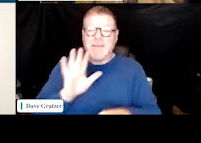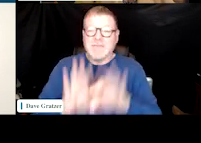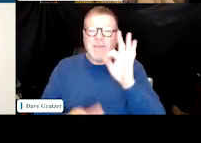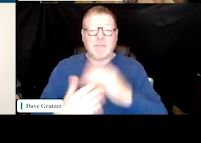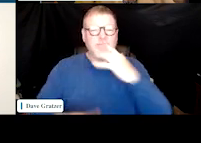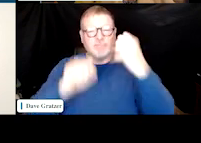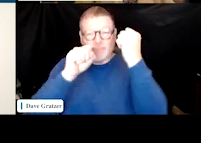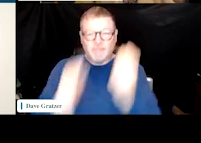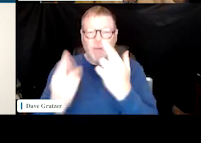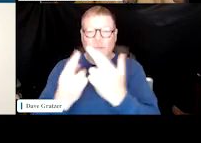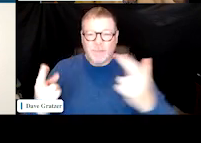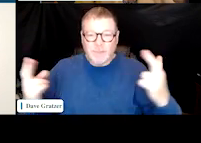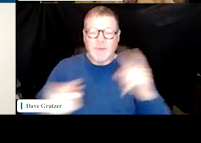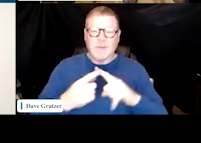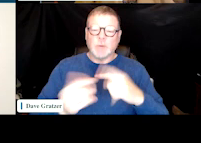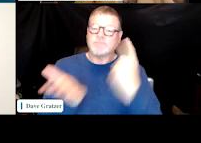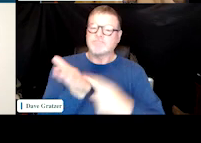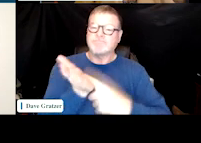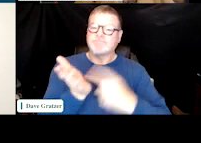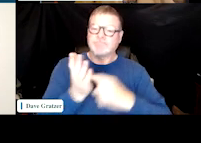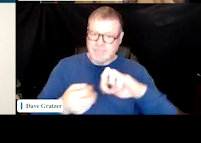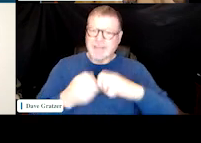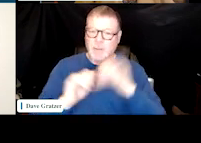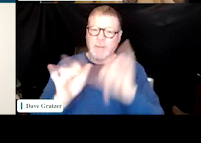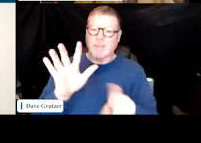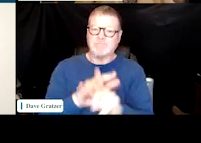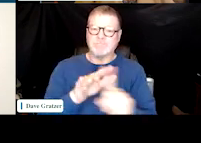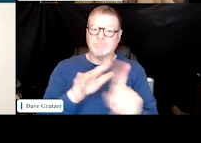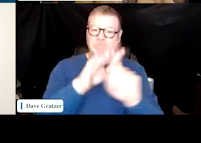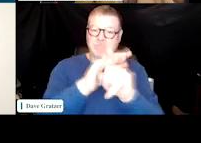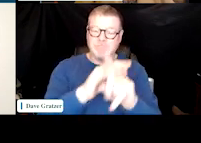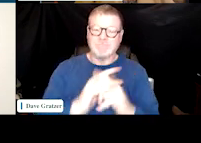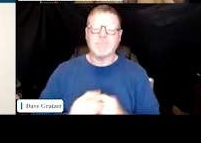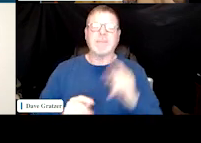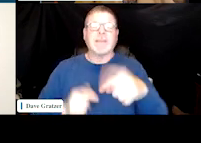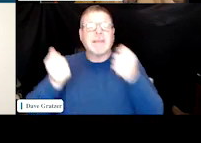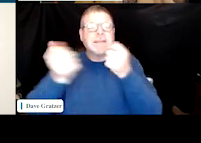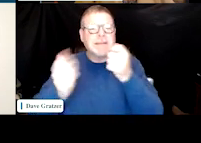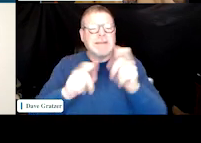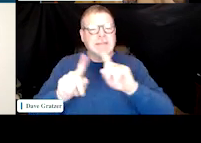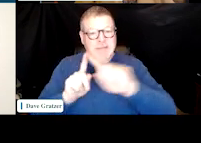to address ongoing issues that may present. Jordan has created and delivered various presentations